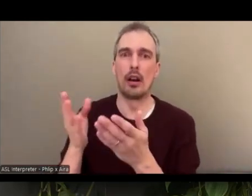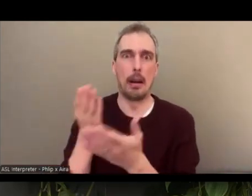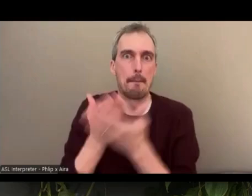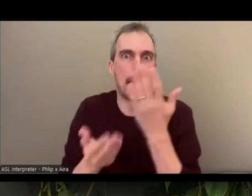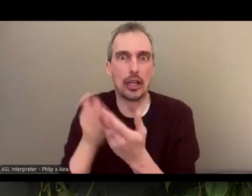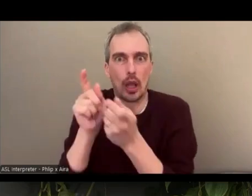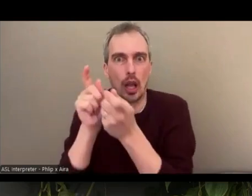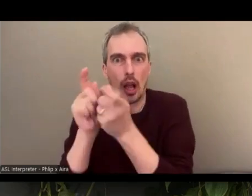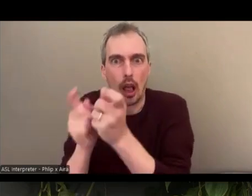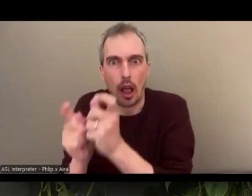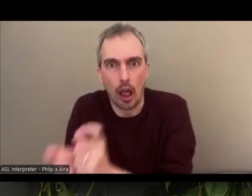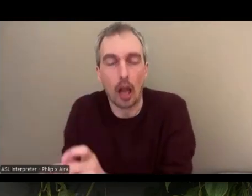It was terrifying at times.